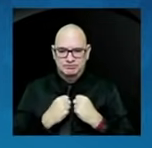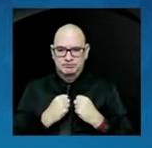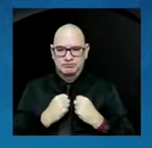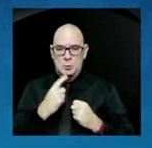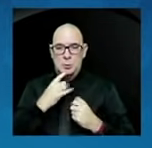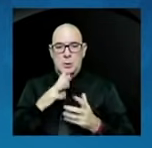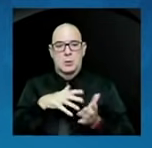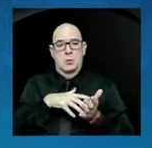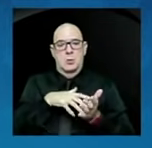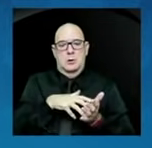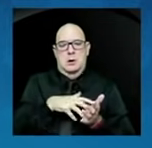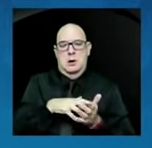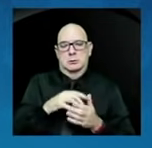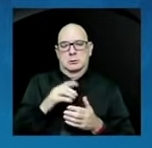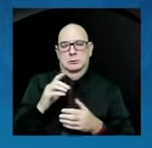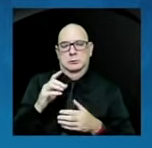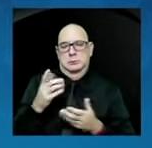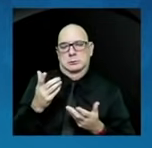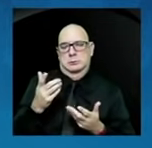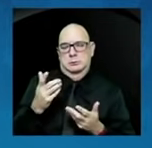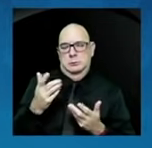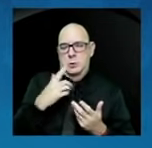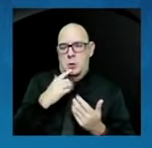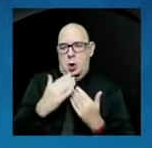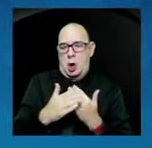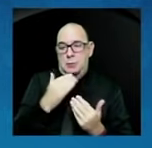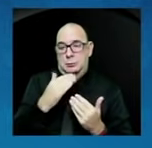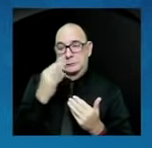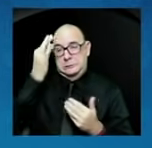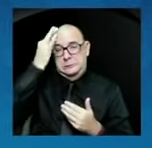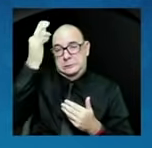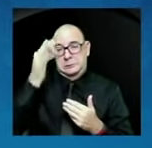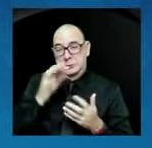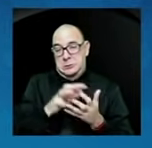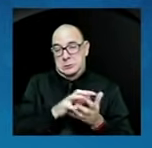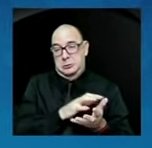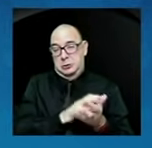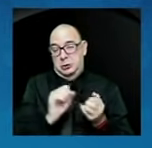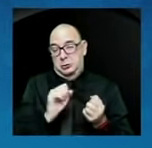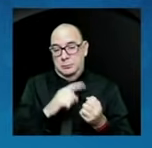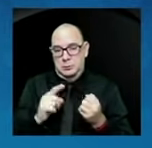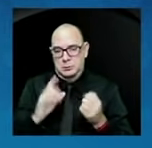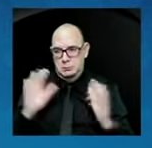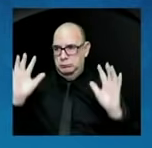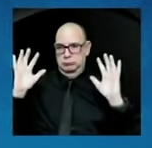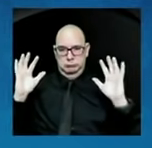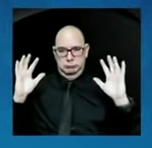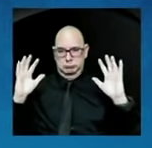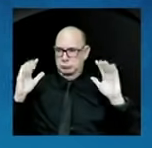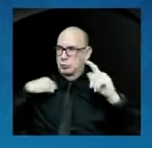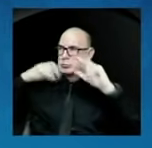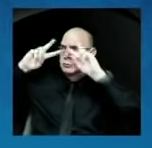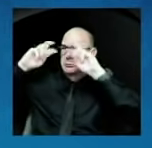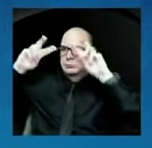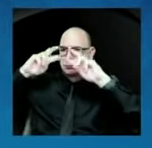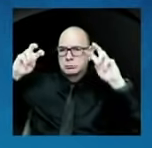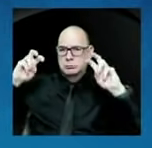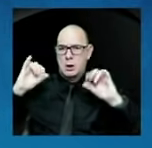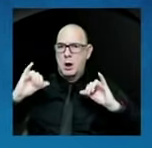EARTH R IS AND HOW DELICATE